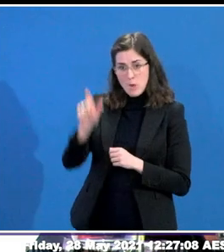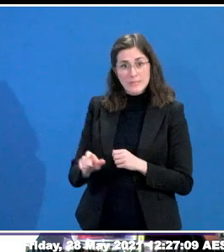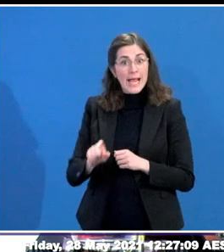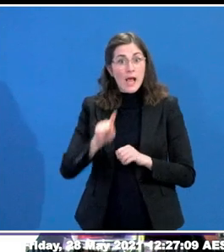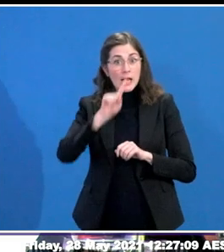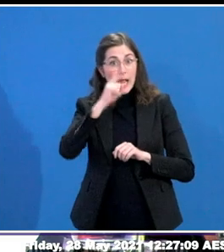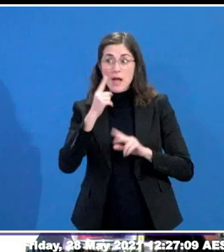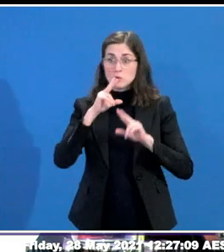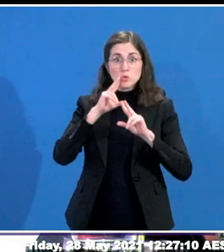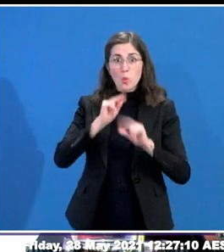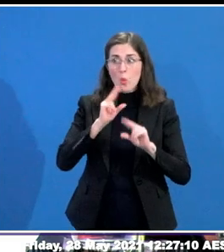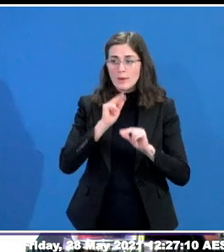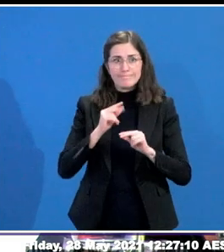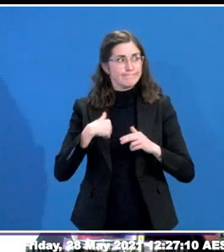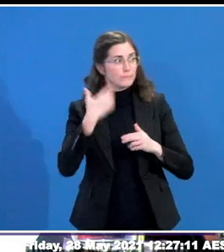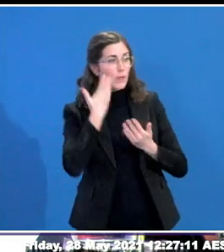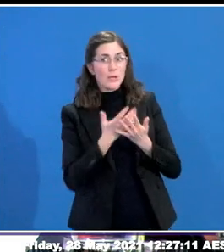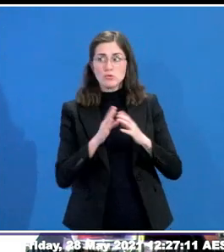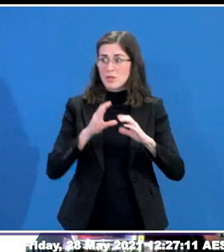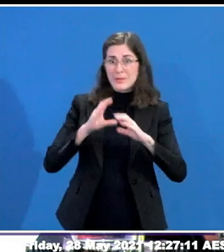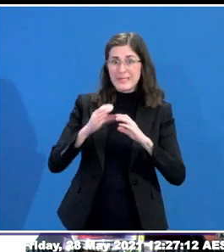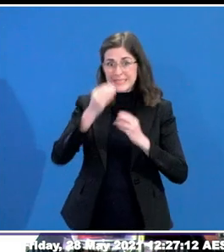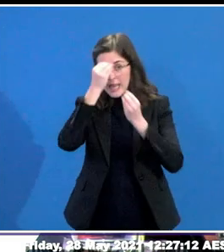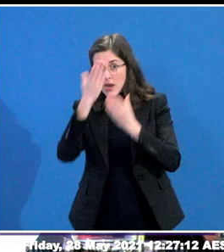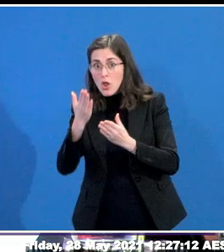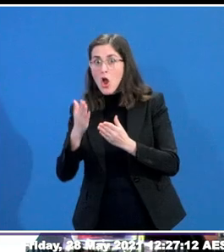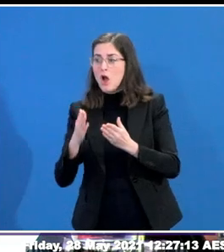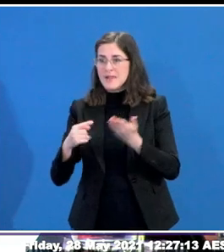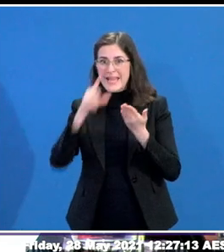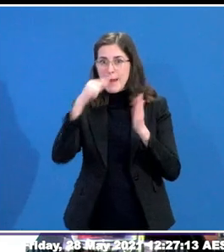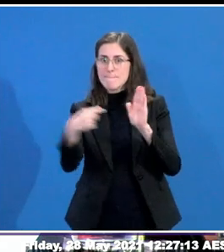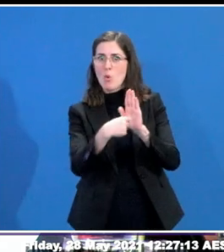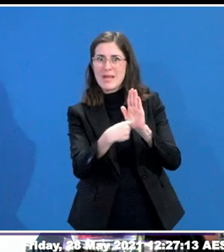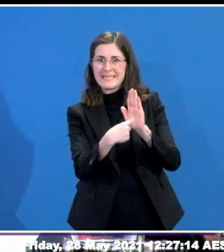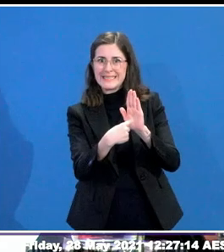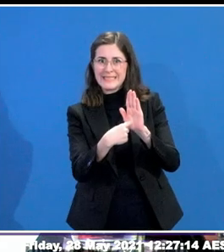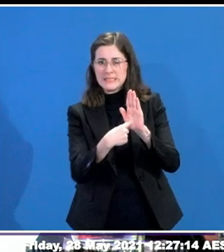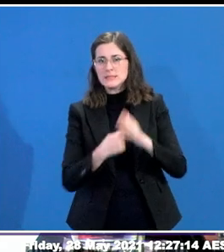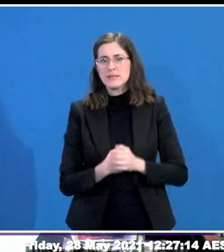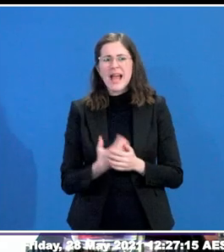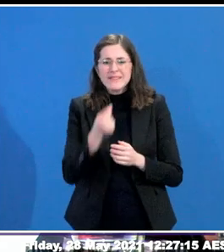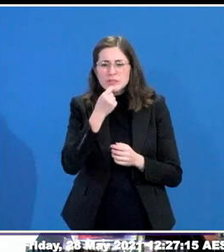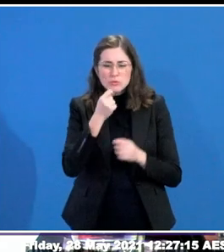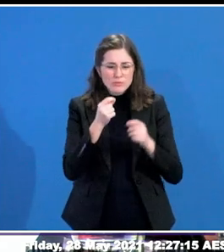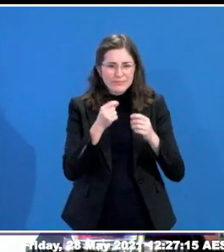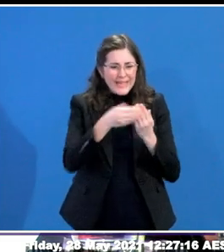communication and education. And that symbol is there, there is little printed cards that are laminated